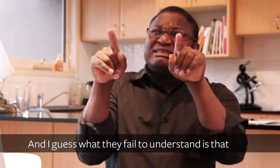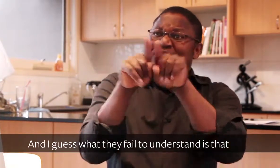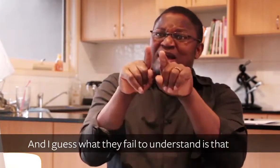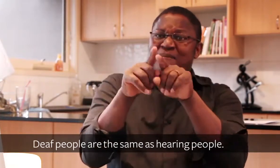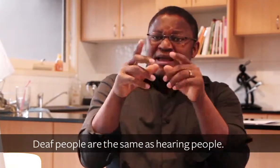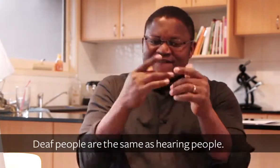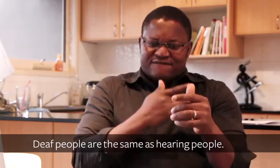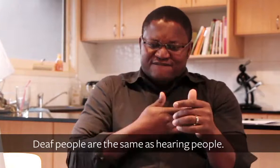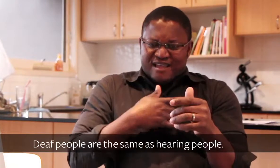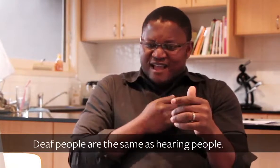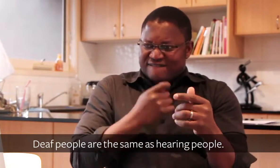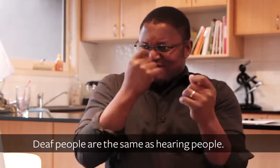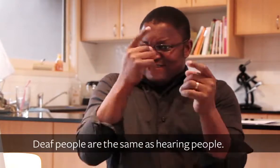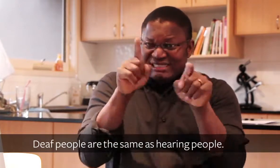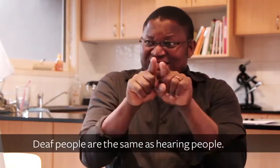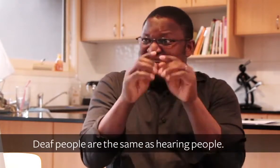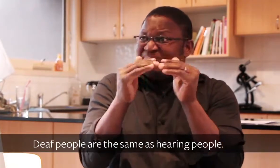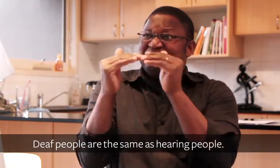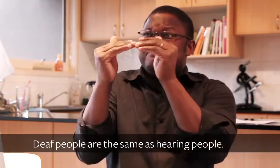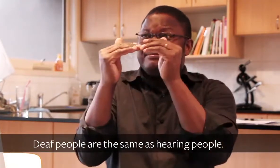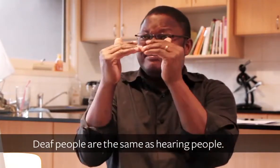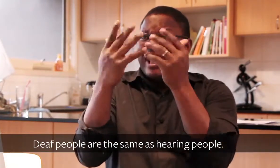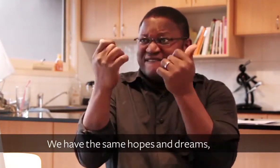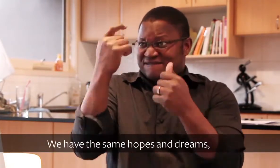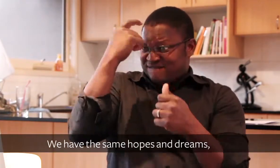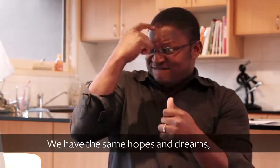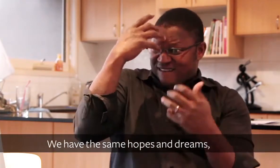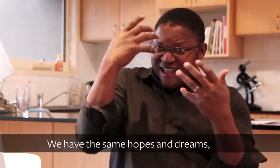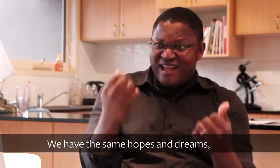that you know deaf people are the same as hearing people. We have the same hopes